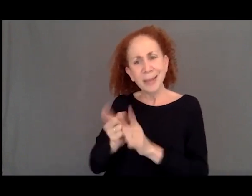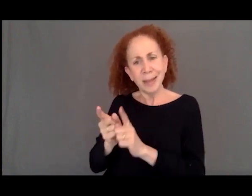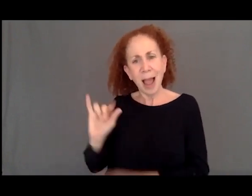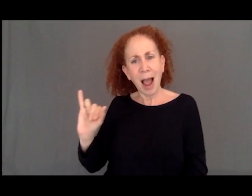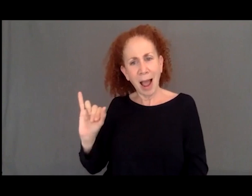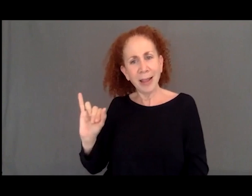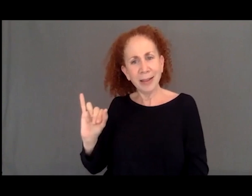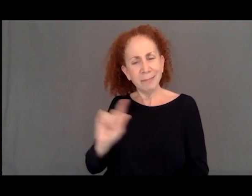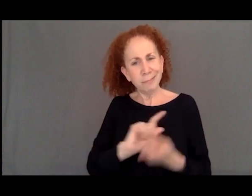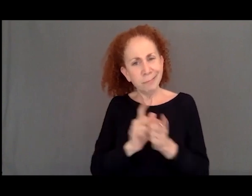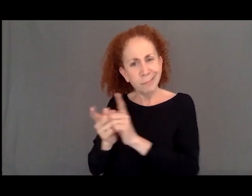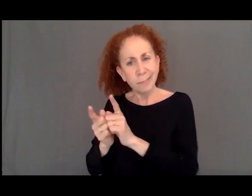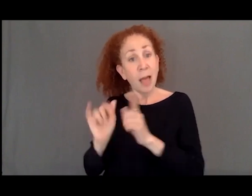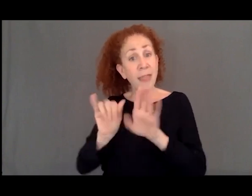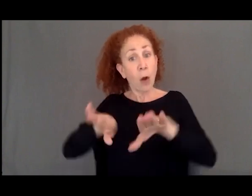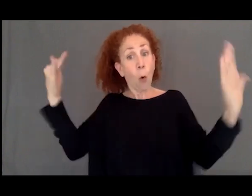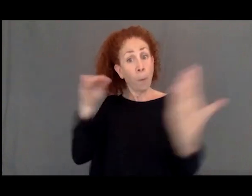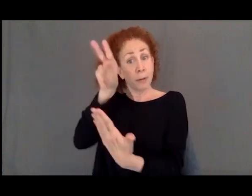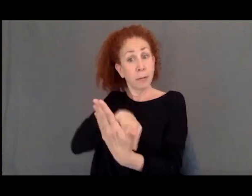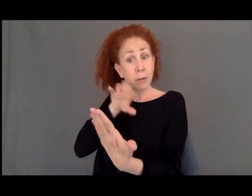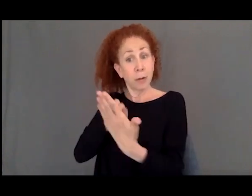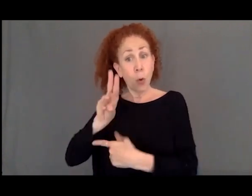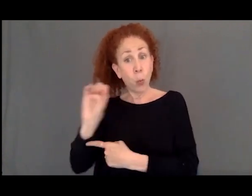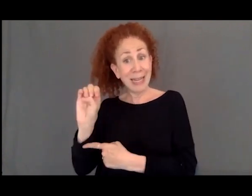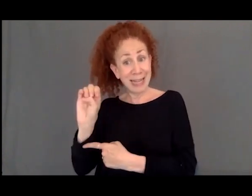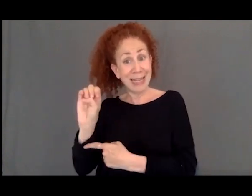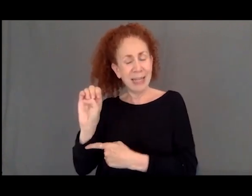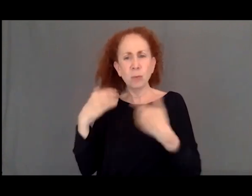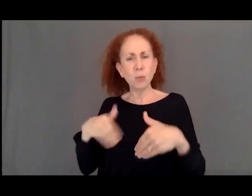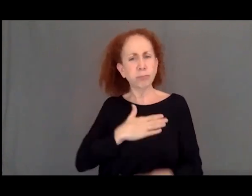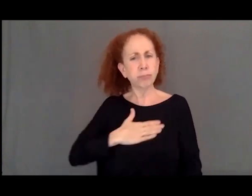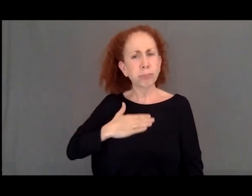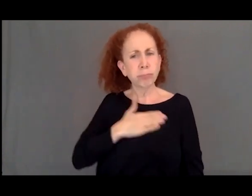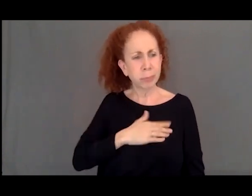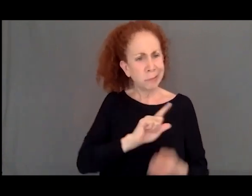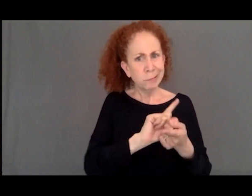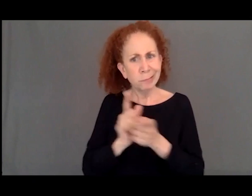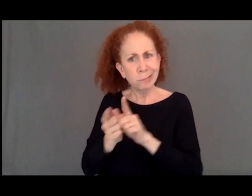And I love that you read that opening we. And every one of these moves in your work